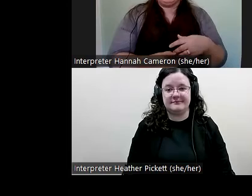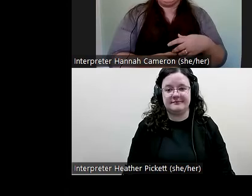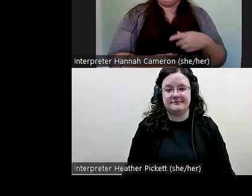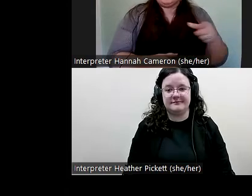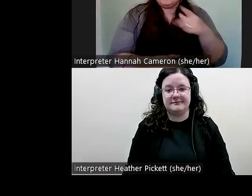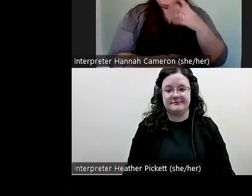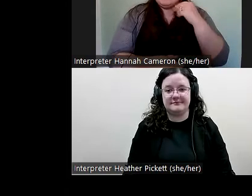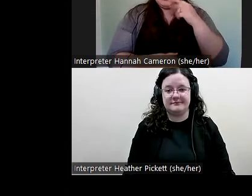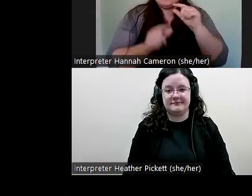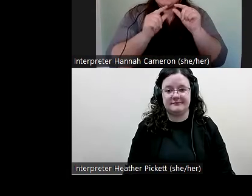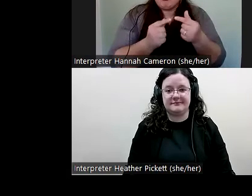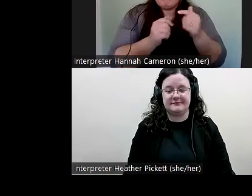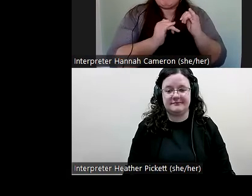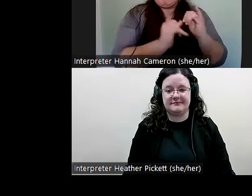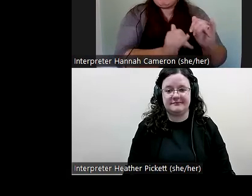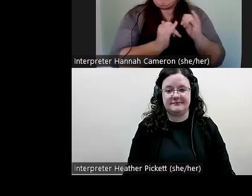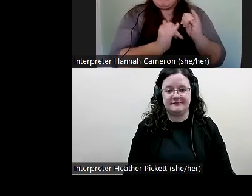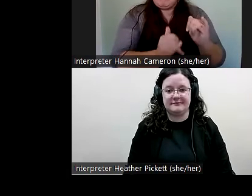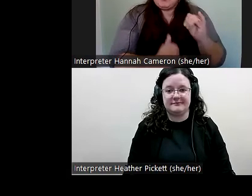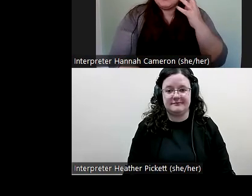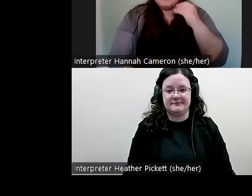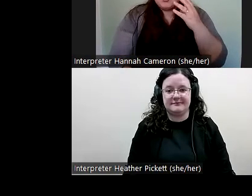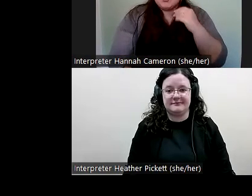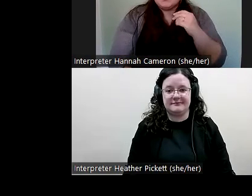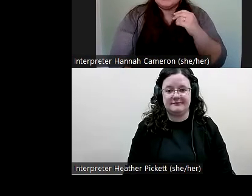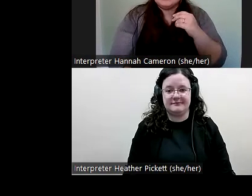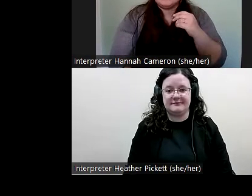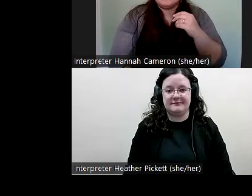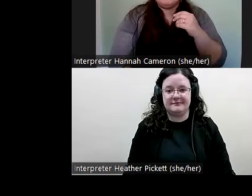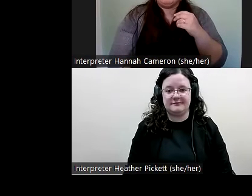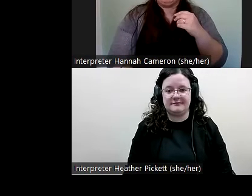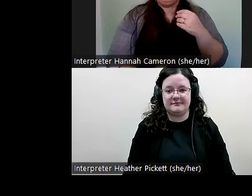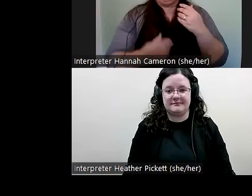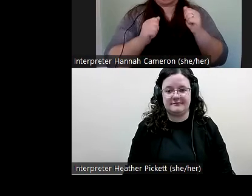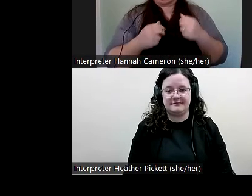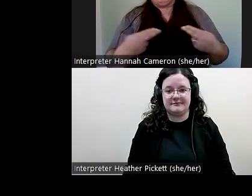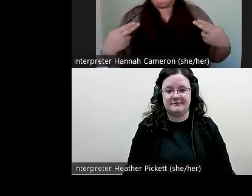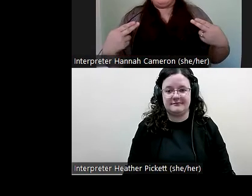have gone through a similar experience it's like you don't have to start at the beginning because